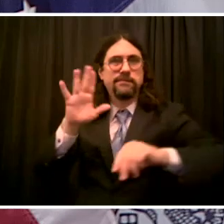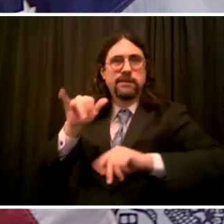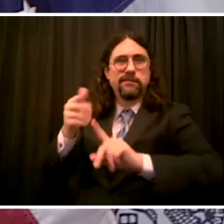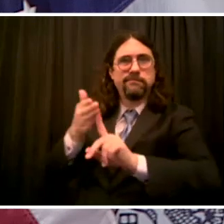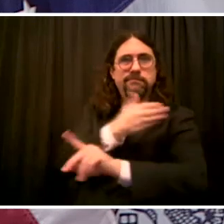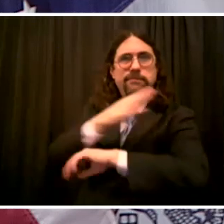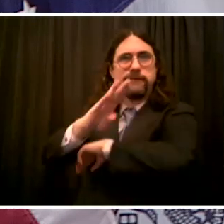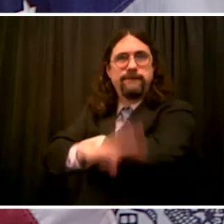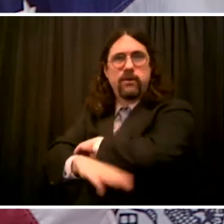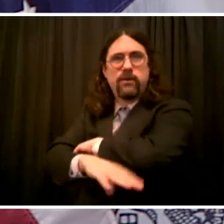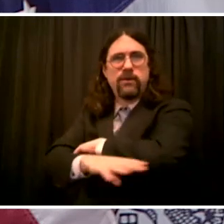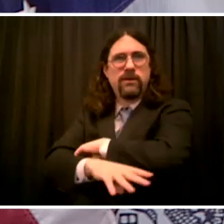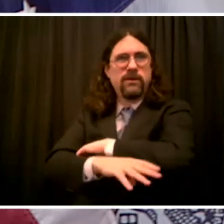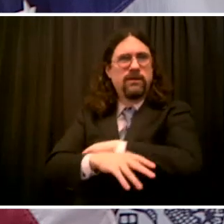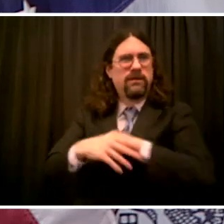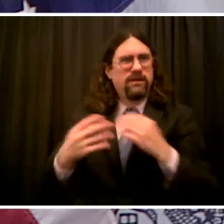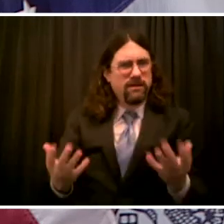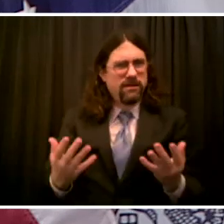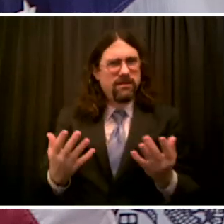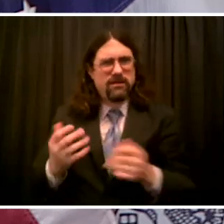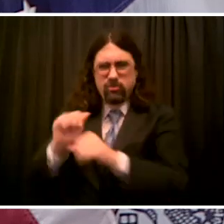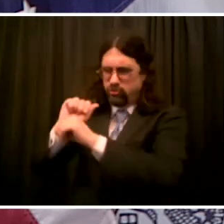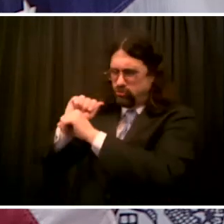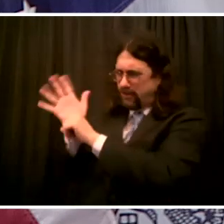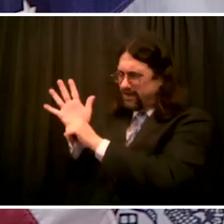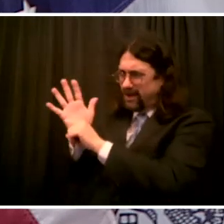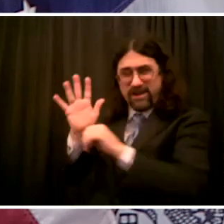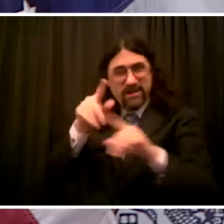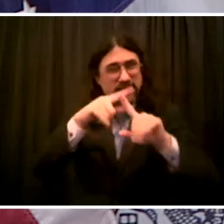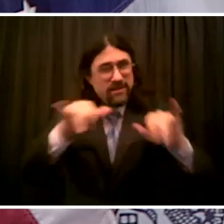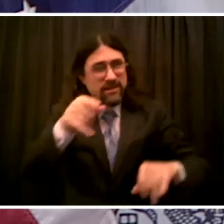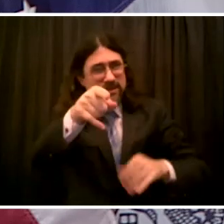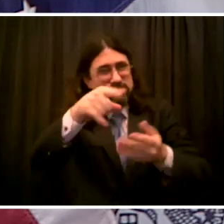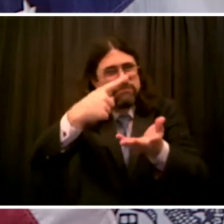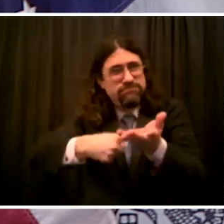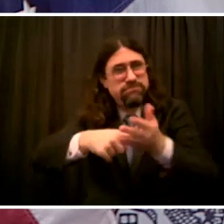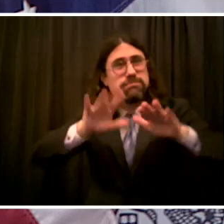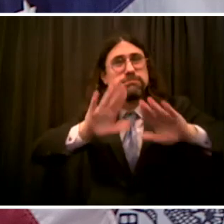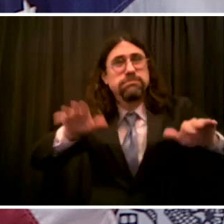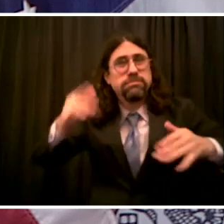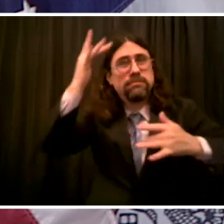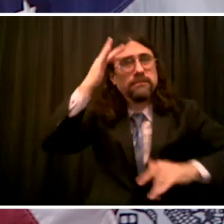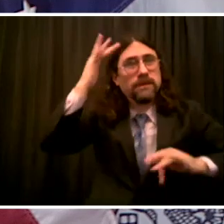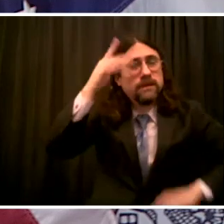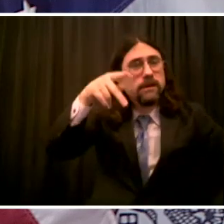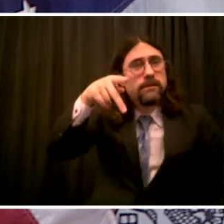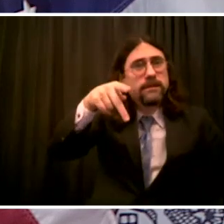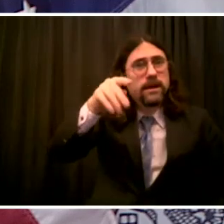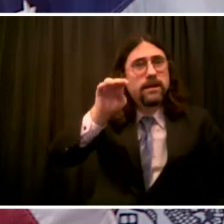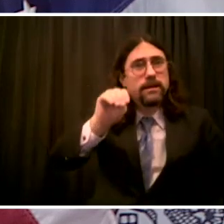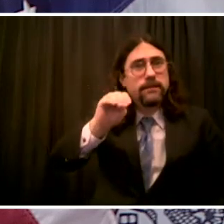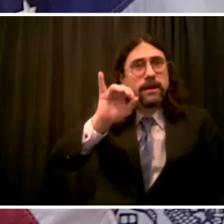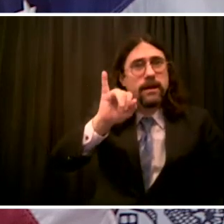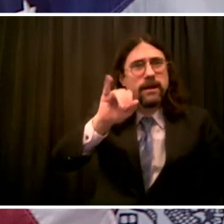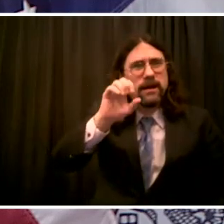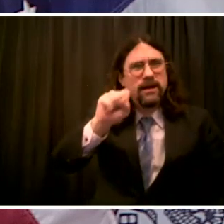TREATMENT. WITH ALL OF THE UNKNOWNS ABOUT COVID-19 AND THE ILNFAMATMOYR SYNDROME, HOW CAN